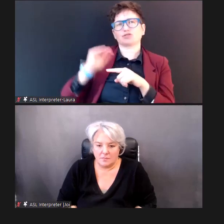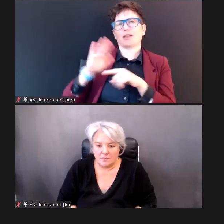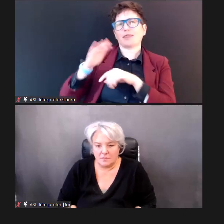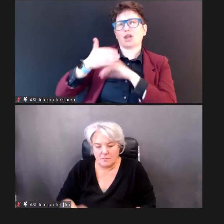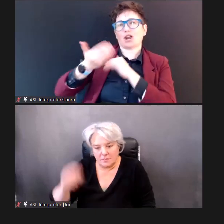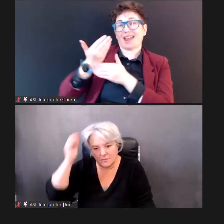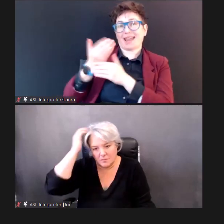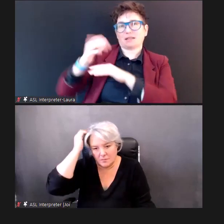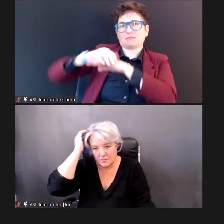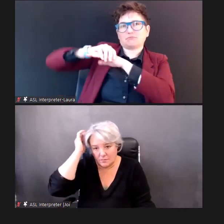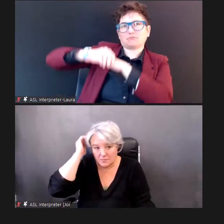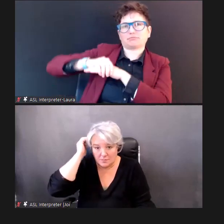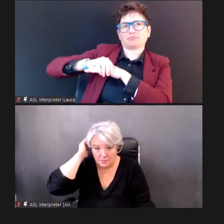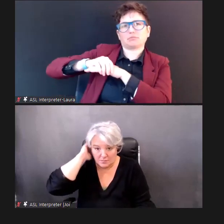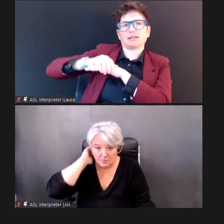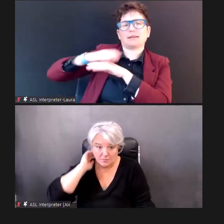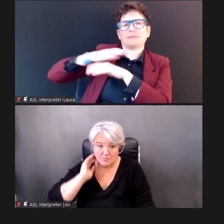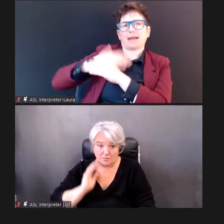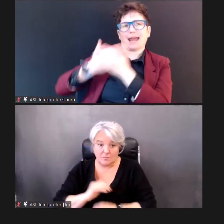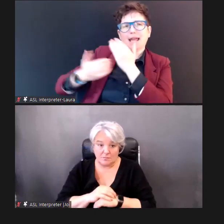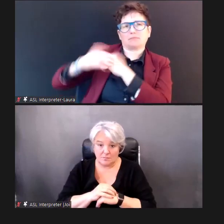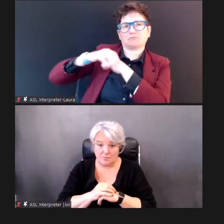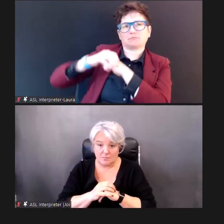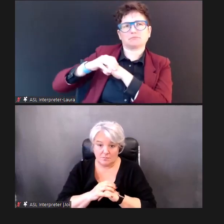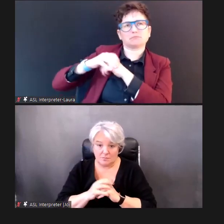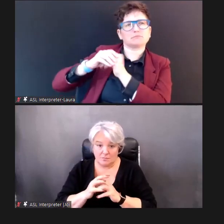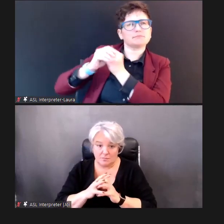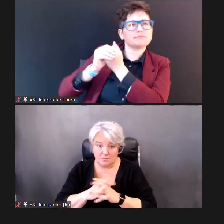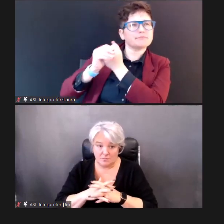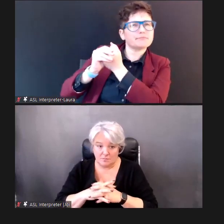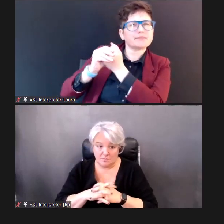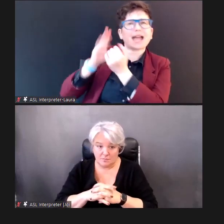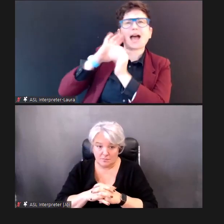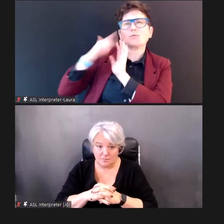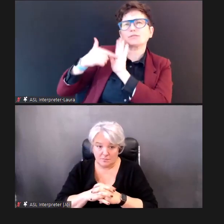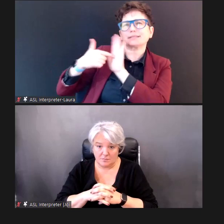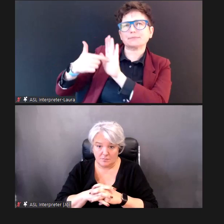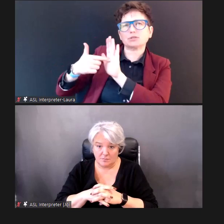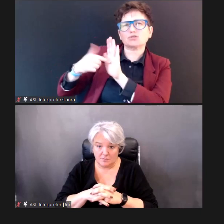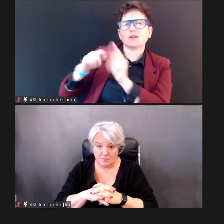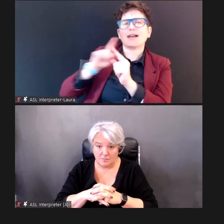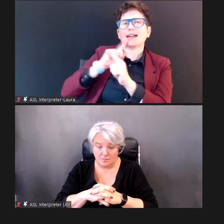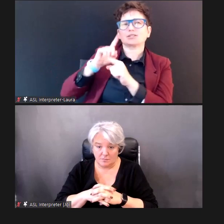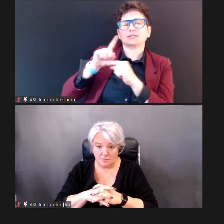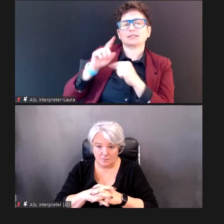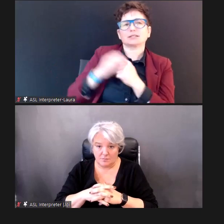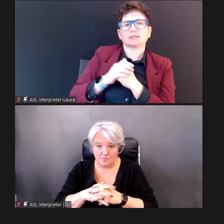hand and I'm going to demonstrate and